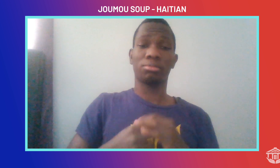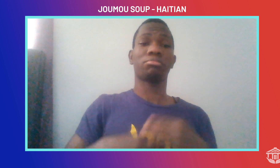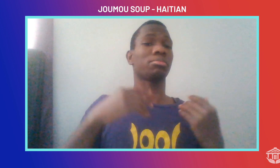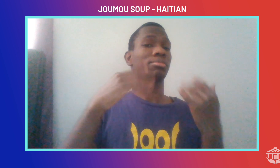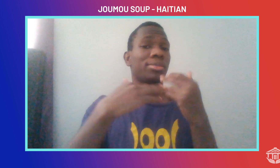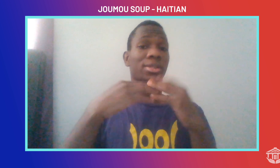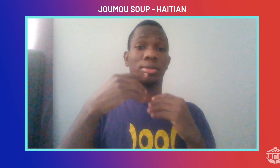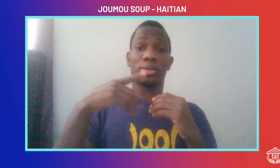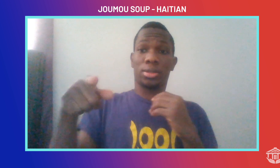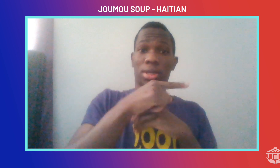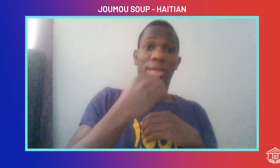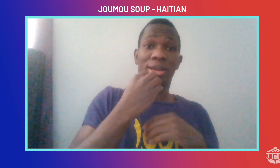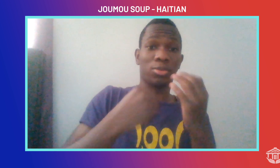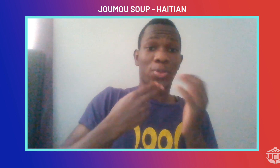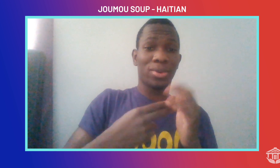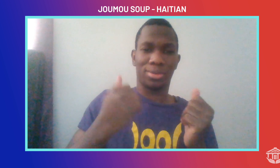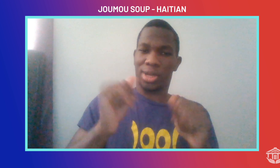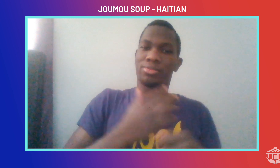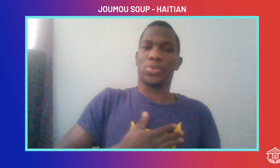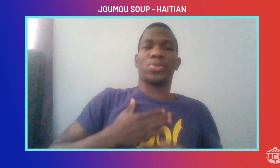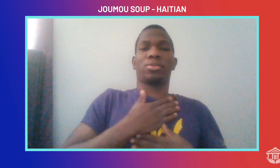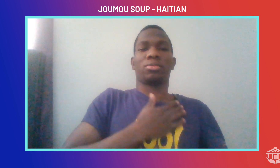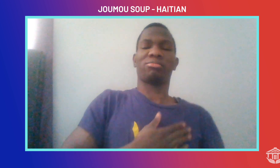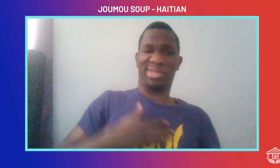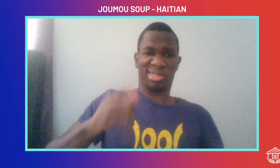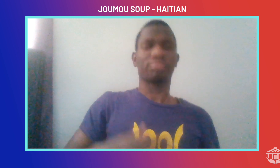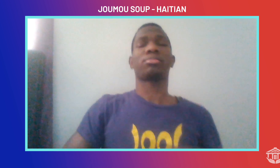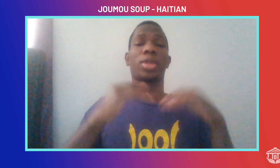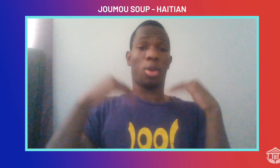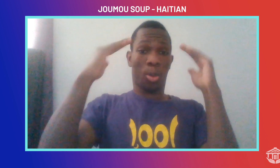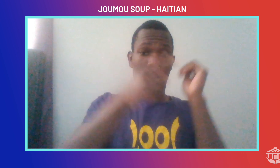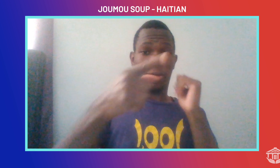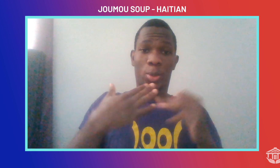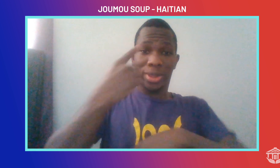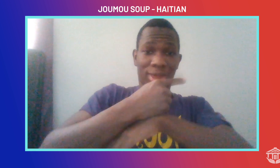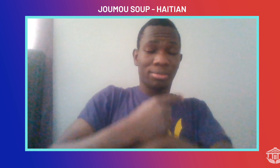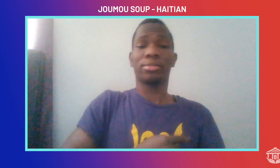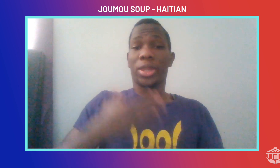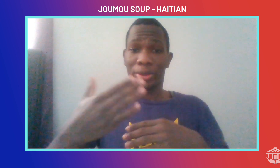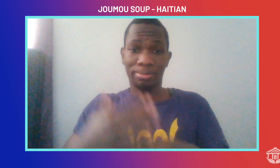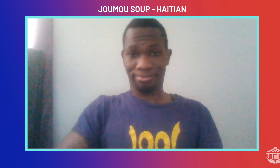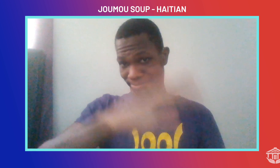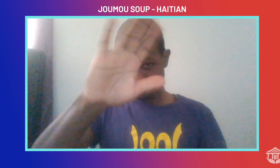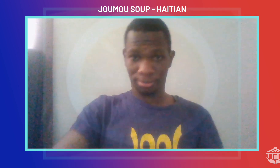and I hope that if you ever have the opportunity to try joumou you’ll enjoy it too. Thank you for watching!”